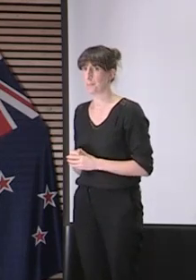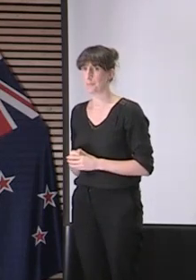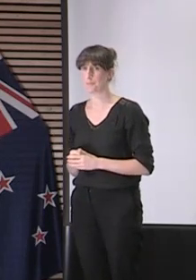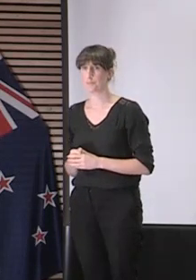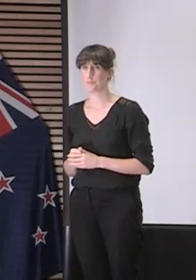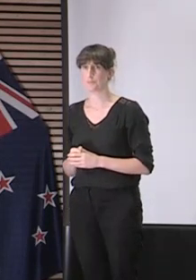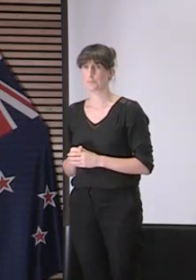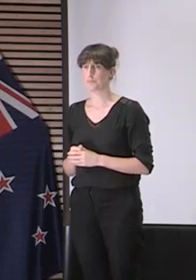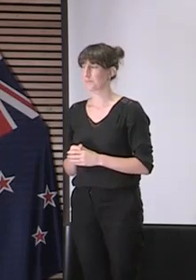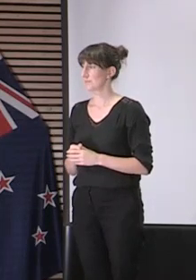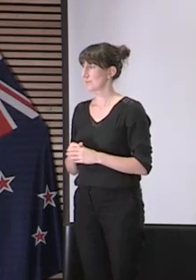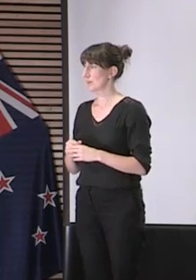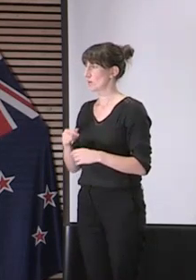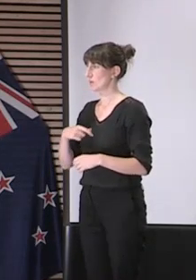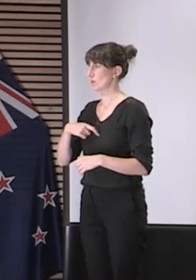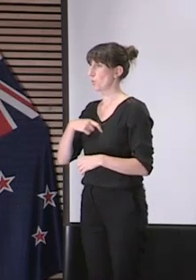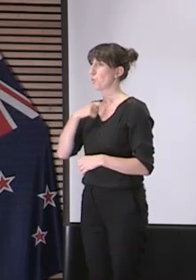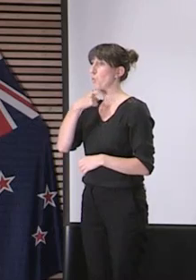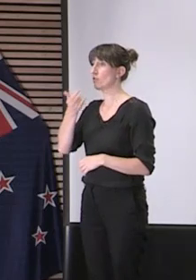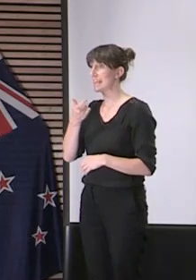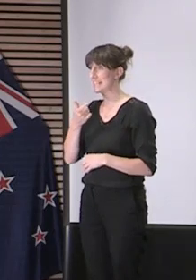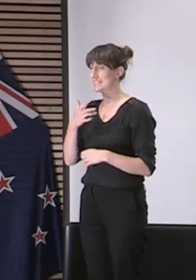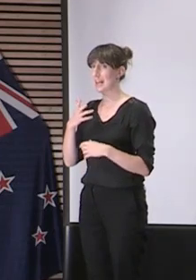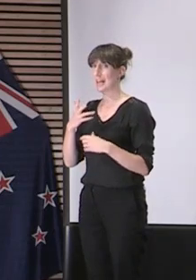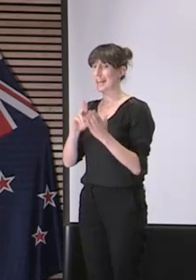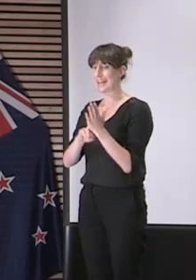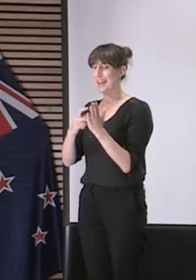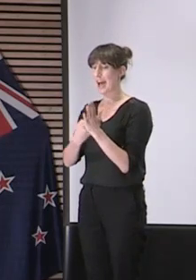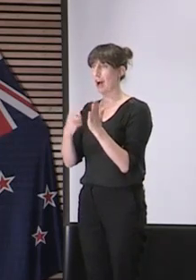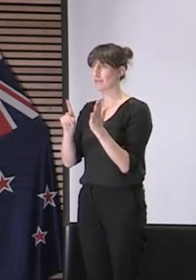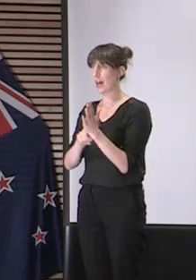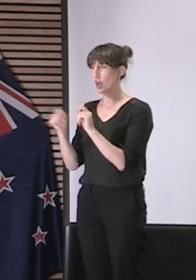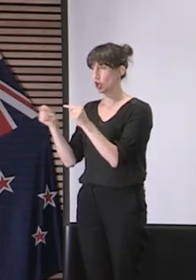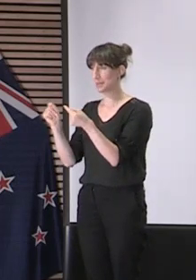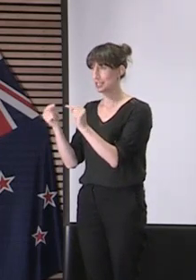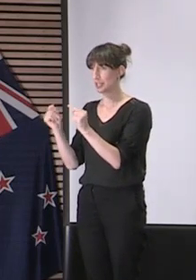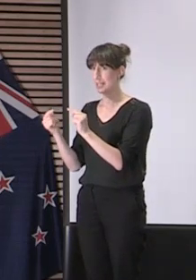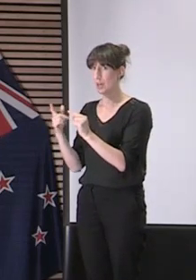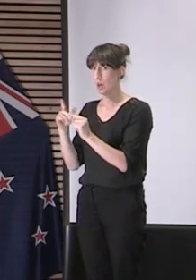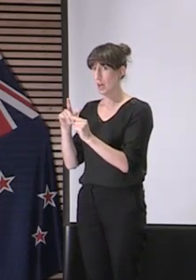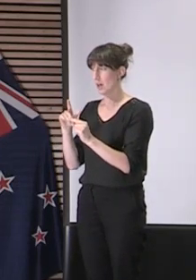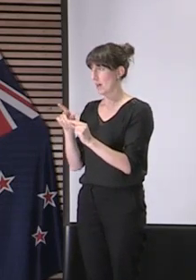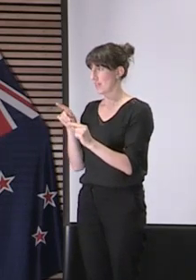definition in such a way as well. Will the wary Yours be